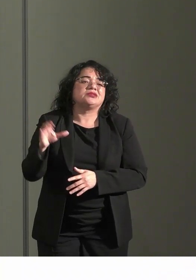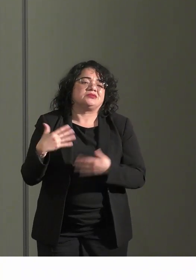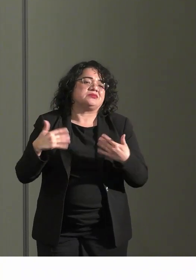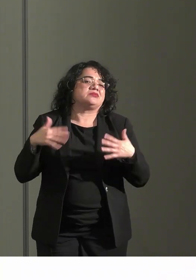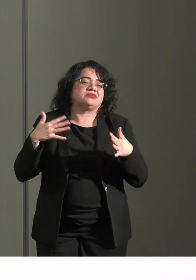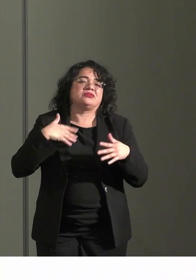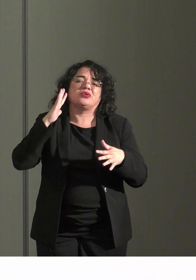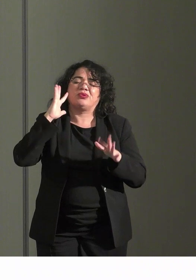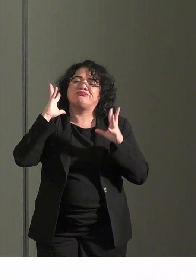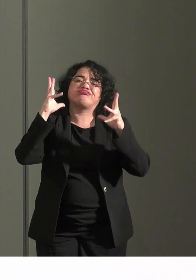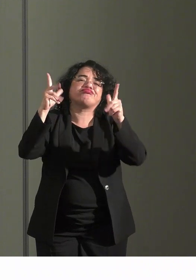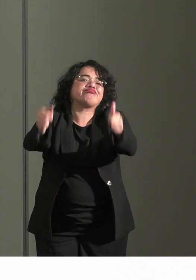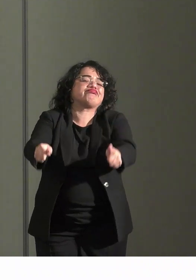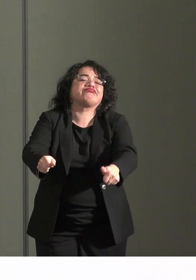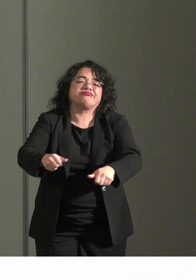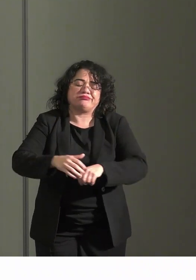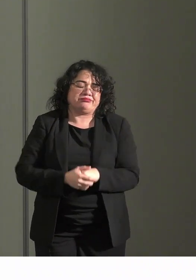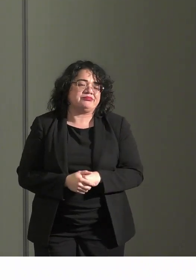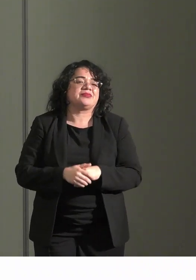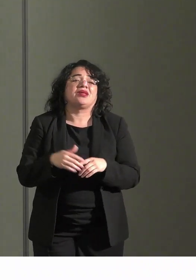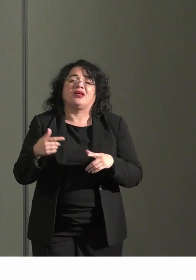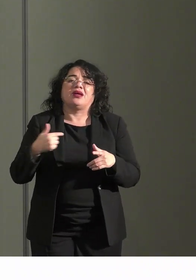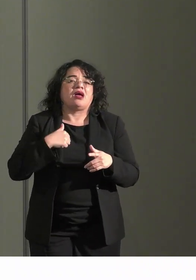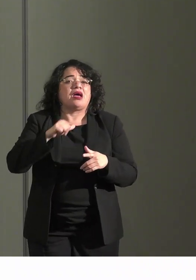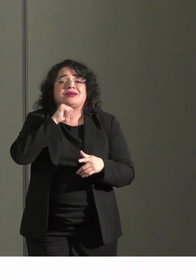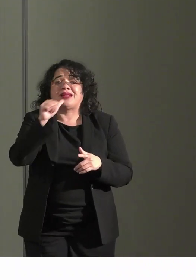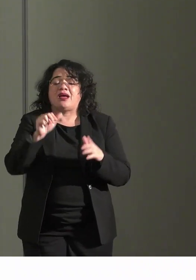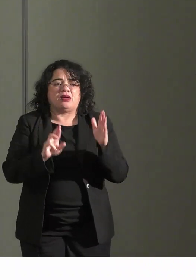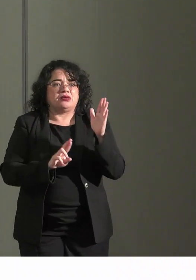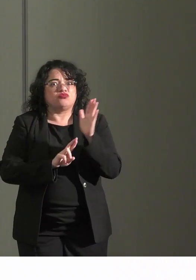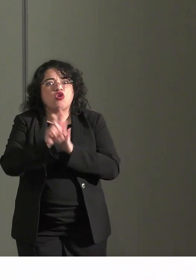should not come as a surprise. What we are developing is not rocket science. It is